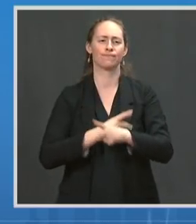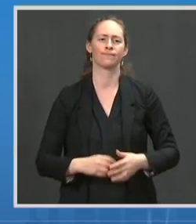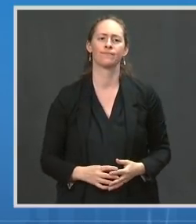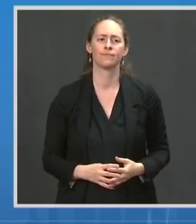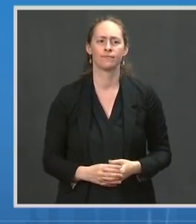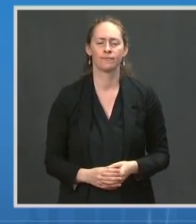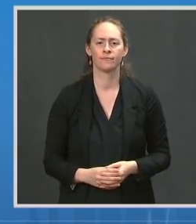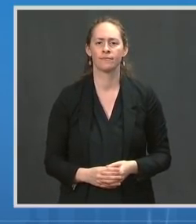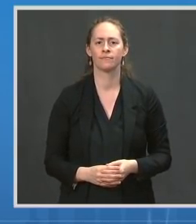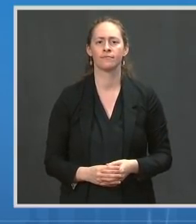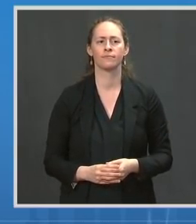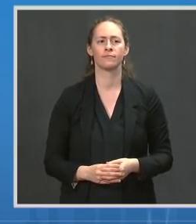Moderator: Katherine Eban at Vanity Fair.